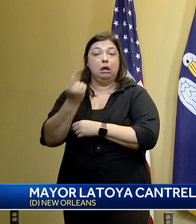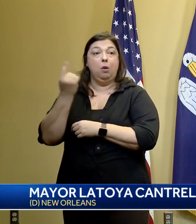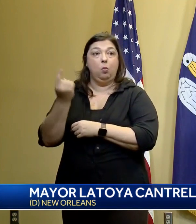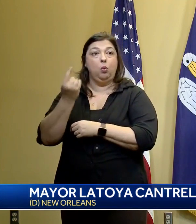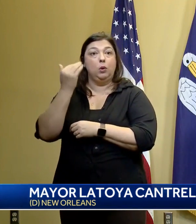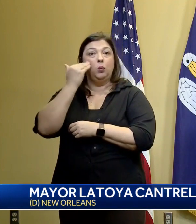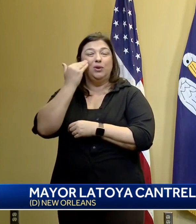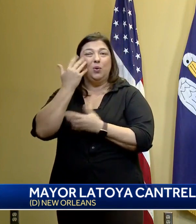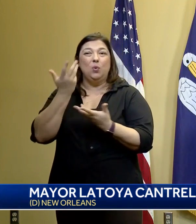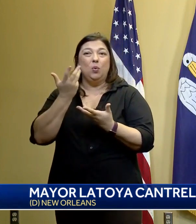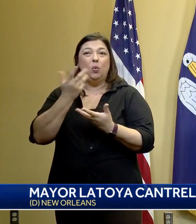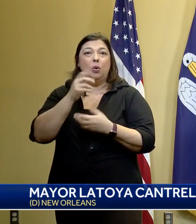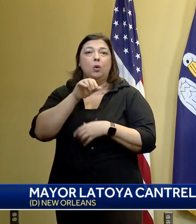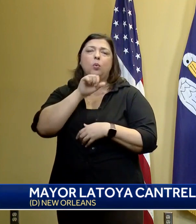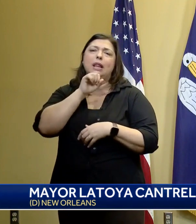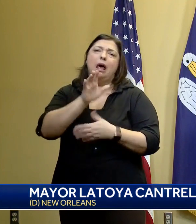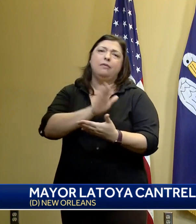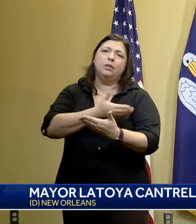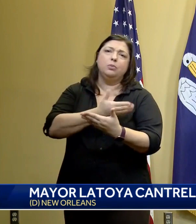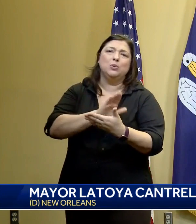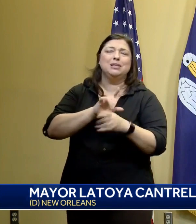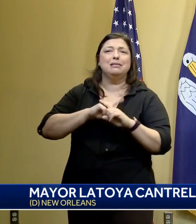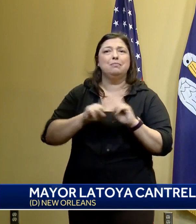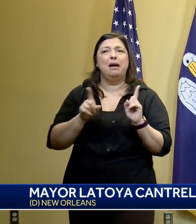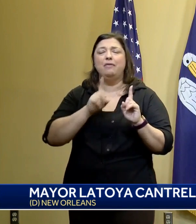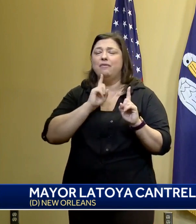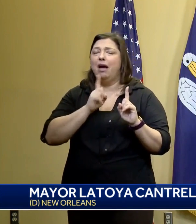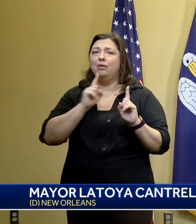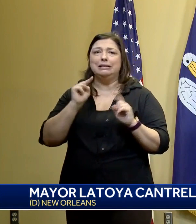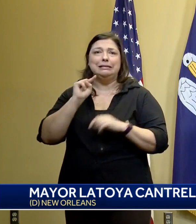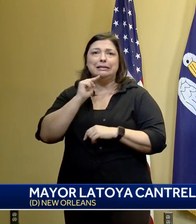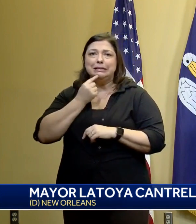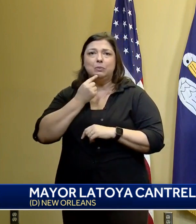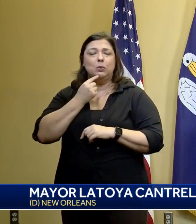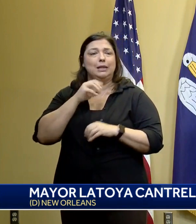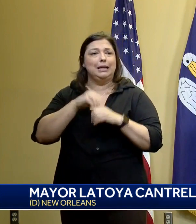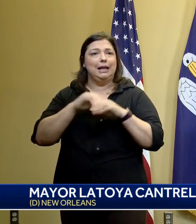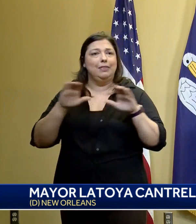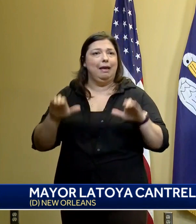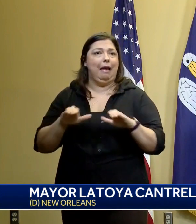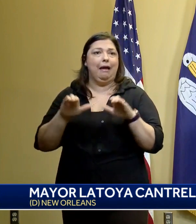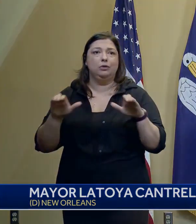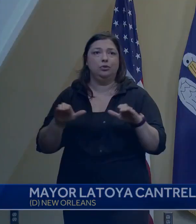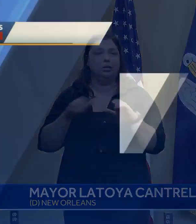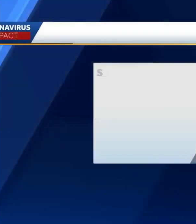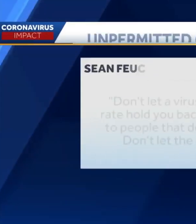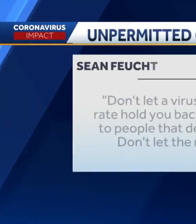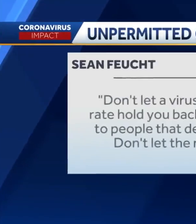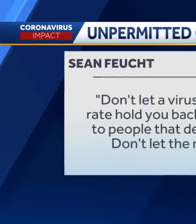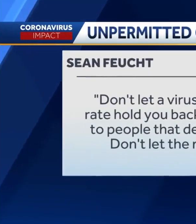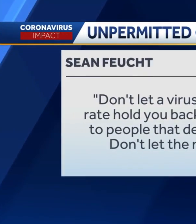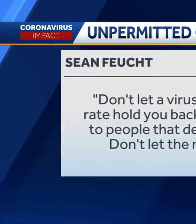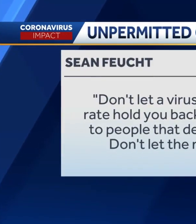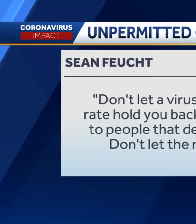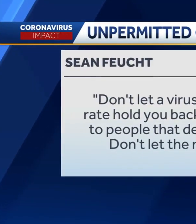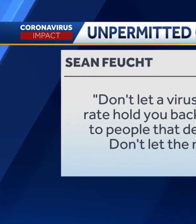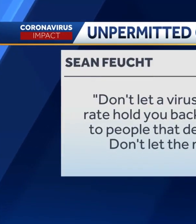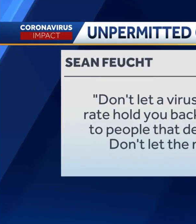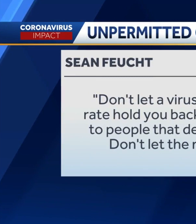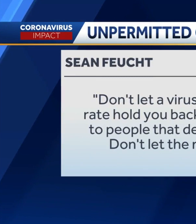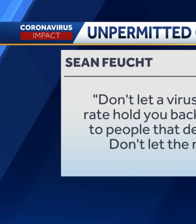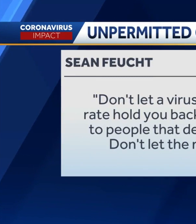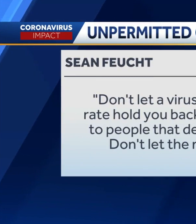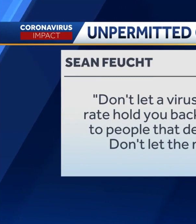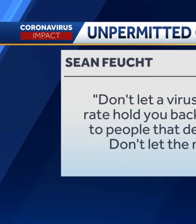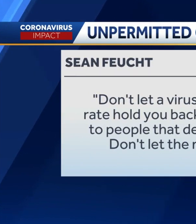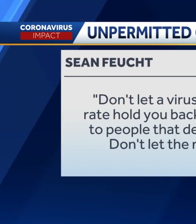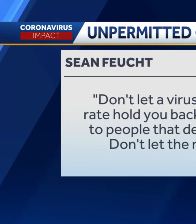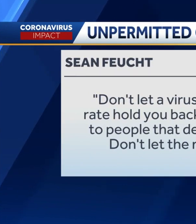LOUISIANA NATIVE SOMEONE THAT WE KNOW WE ALL LOVE THE MUSIC, BUT I HAVE TO SAY VERY DISAPPOINTED IN THE ACTIONS THERE.